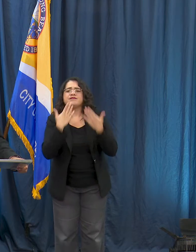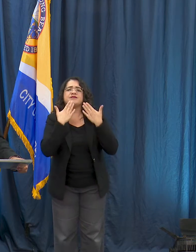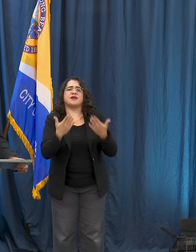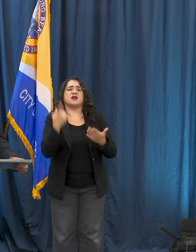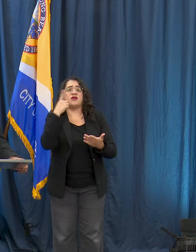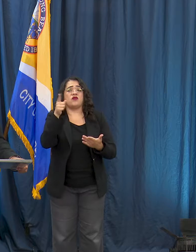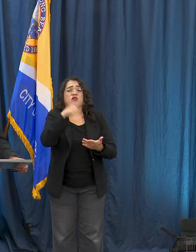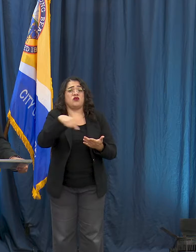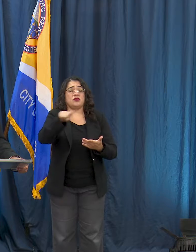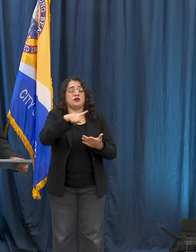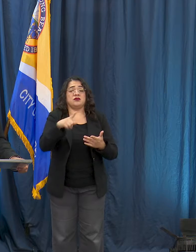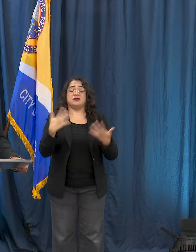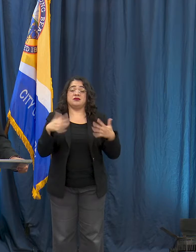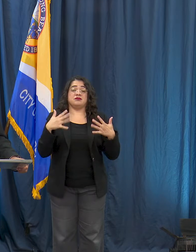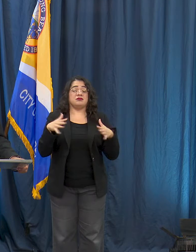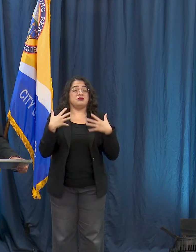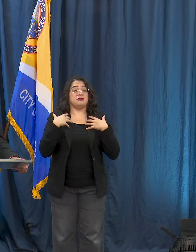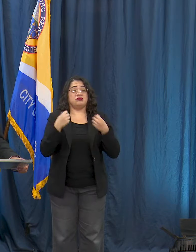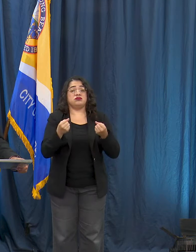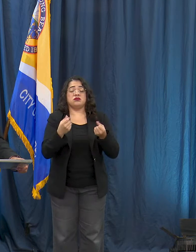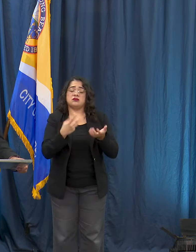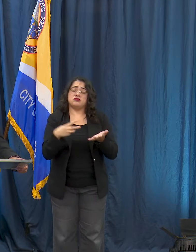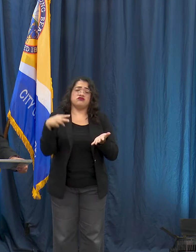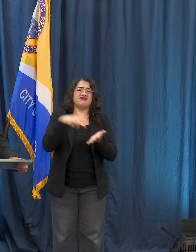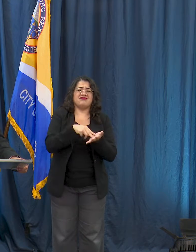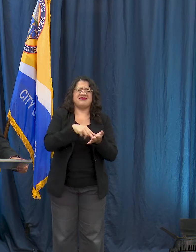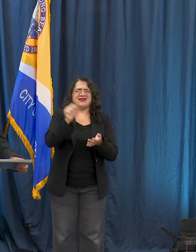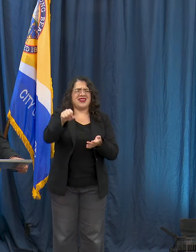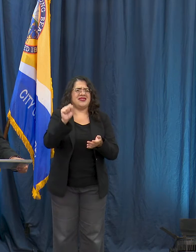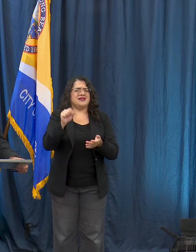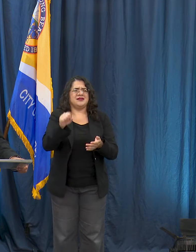addressing systemic racism as you did today. I want to thank